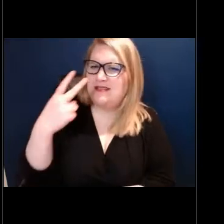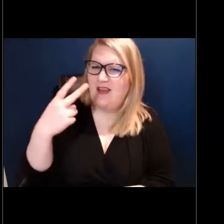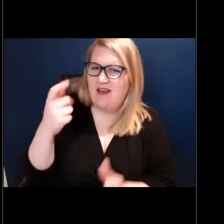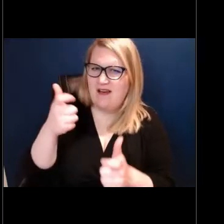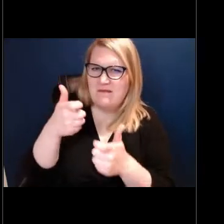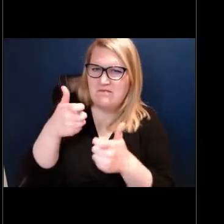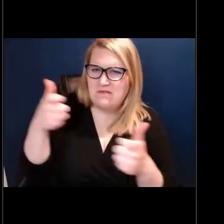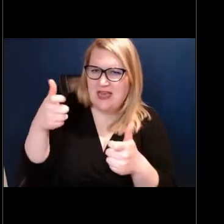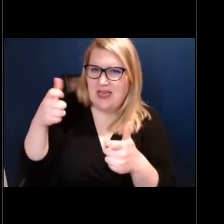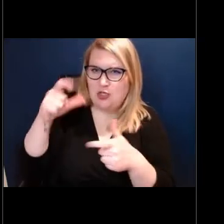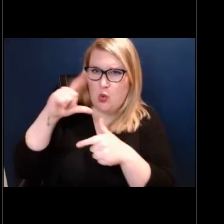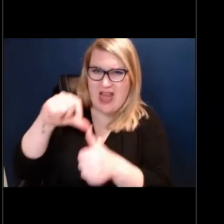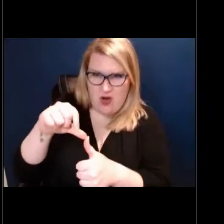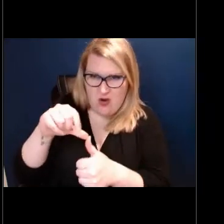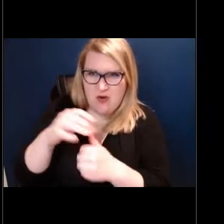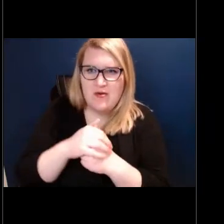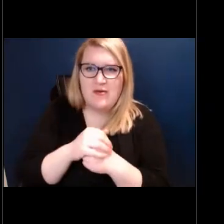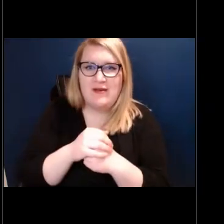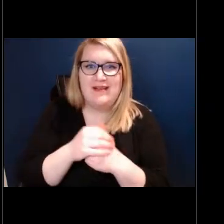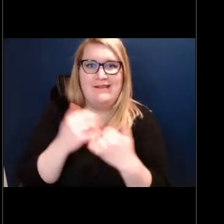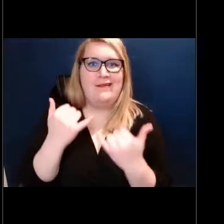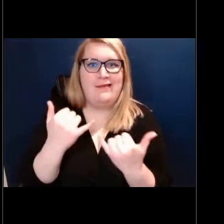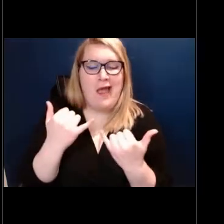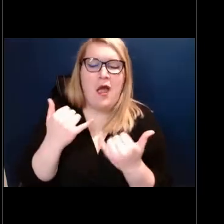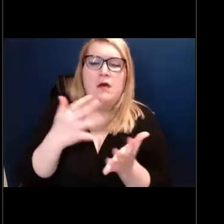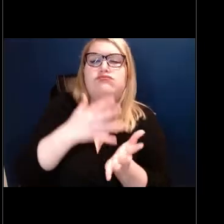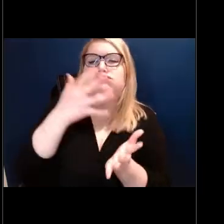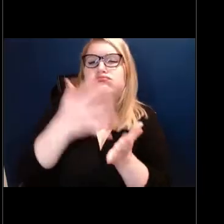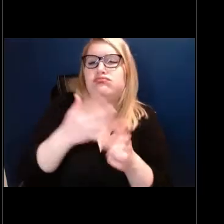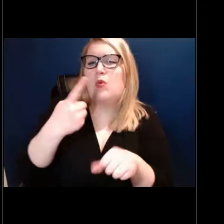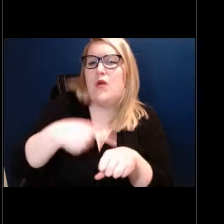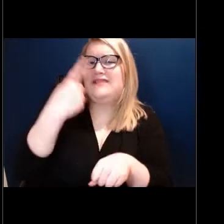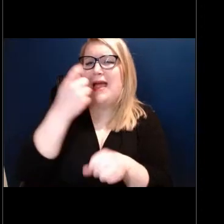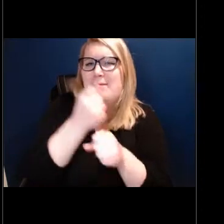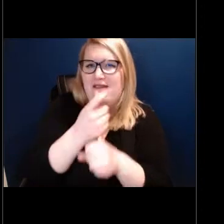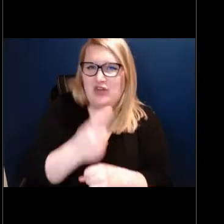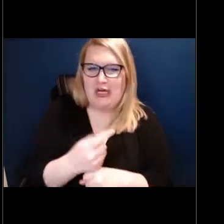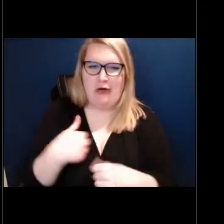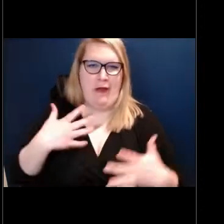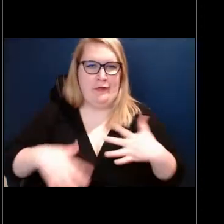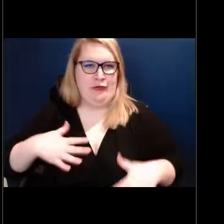And then today, of course, once in a while usually once a year, I dress up as a mad scientist